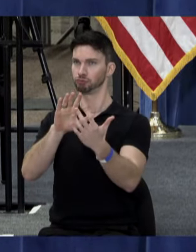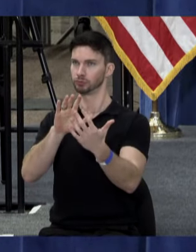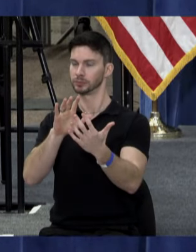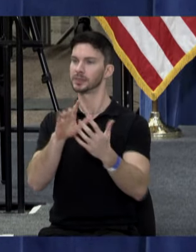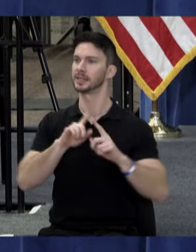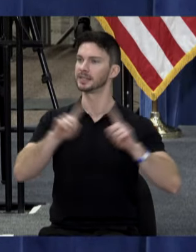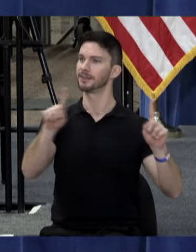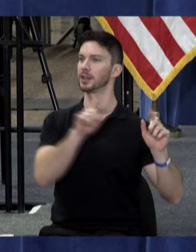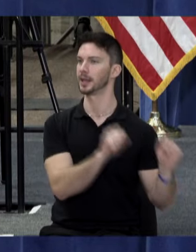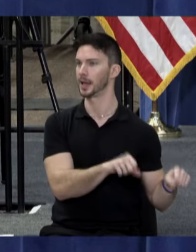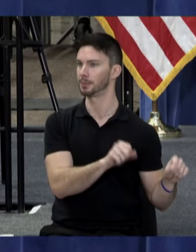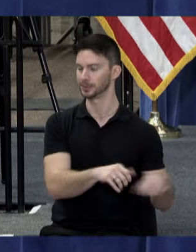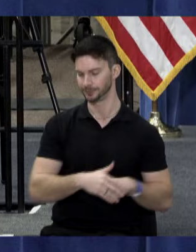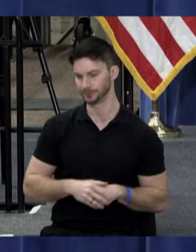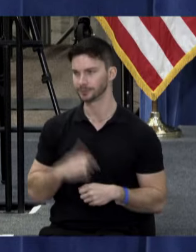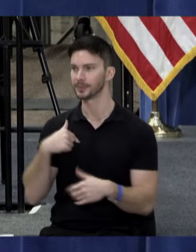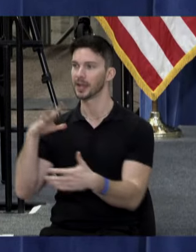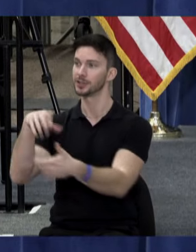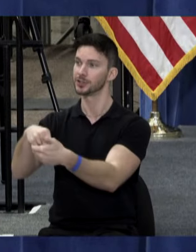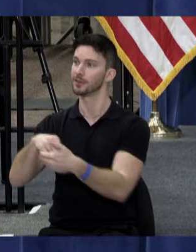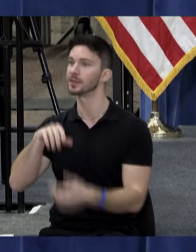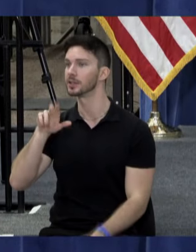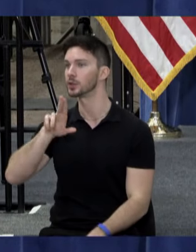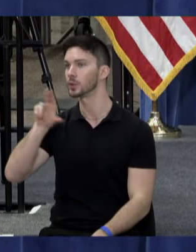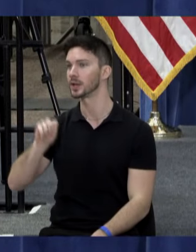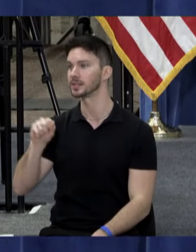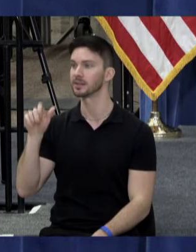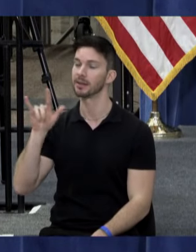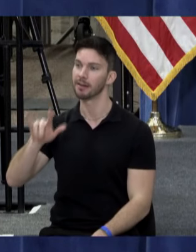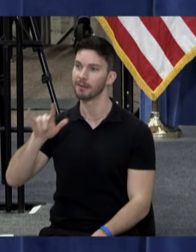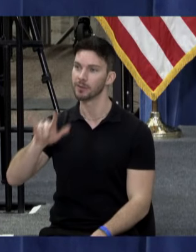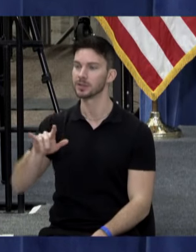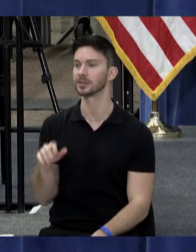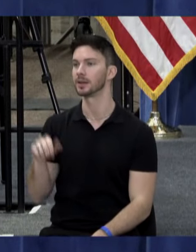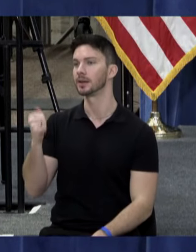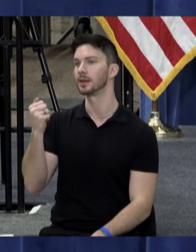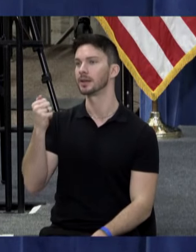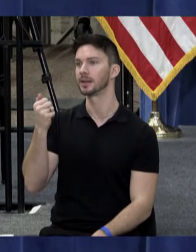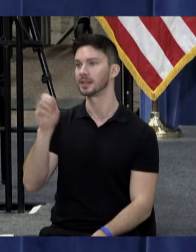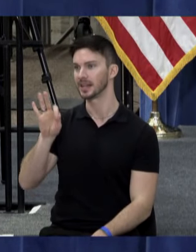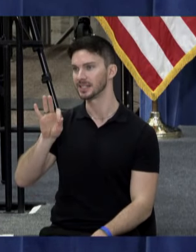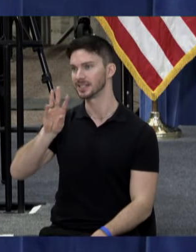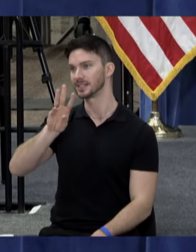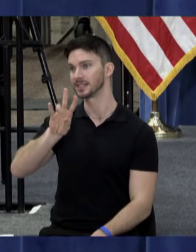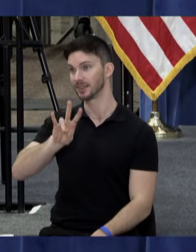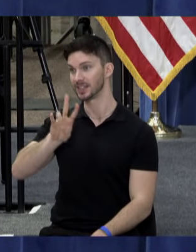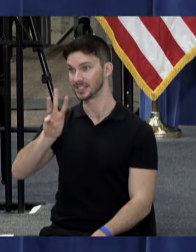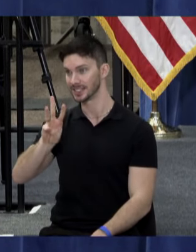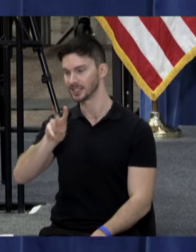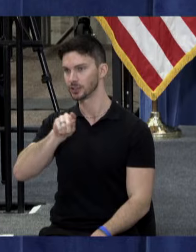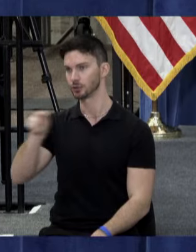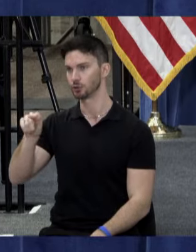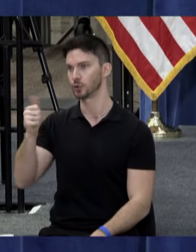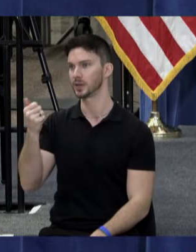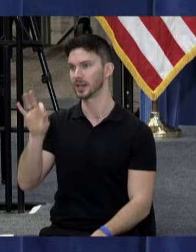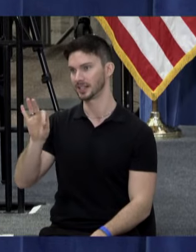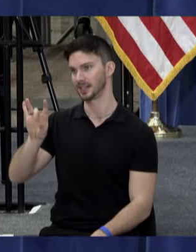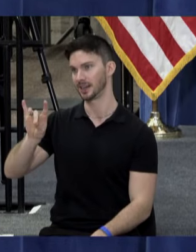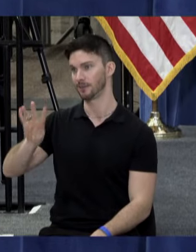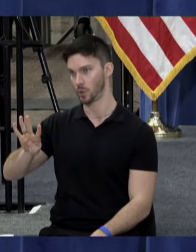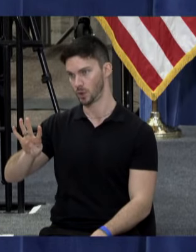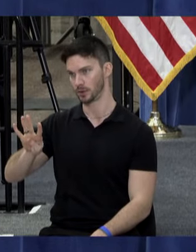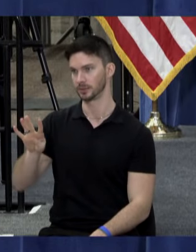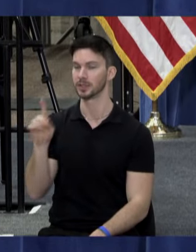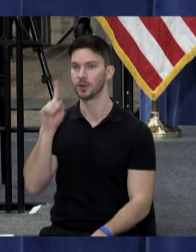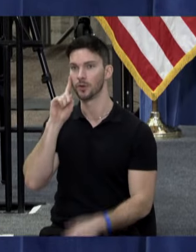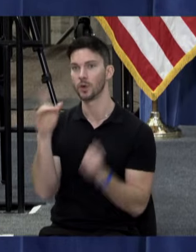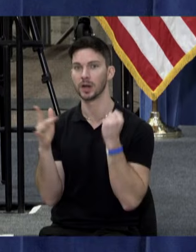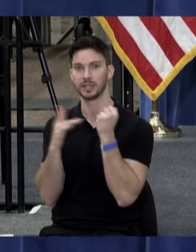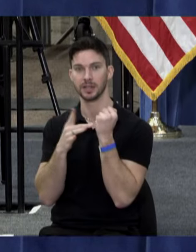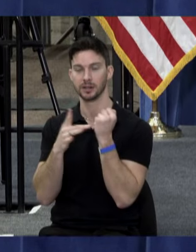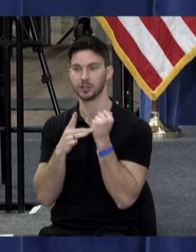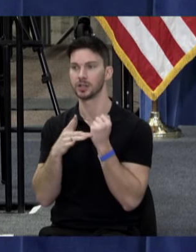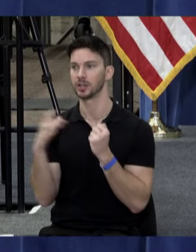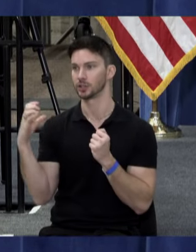I served in the U.S. Air Force from 1976 to 1984 as a optometry technician and a medic.